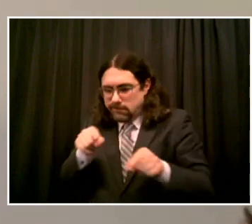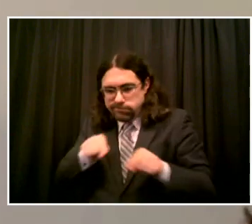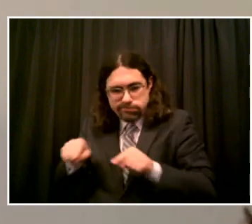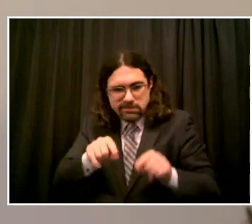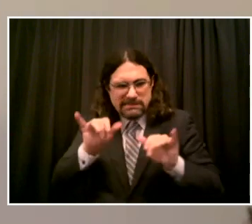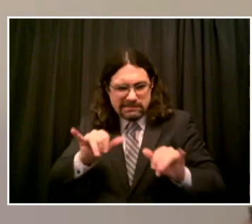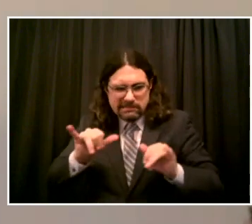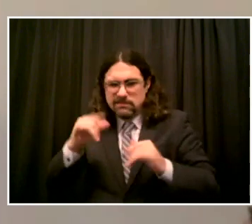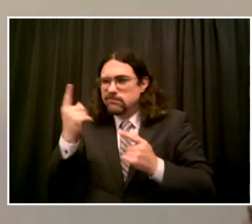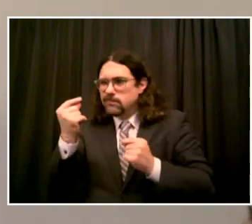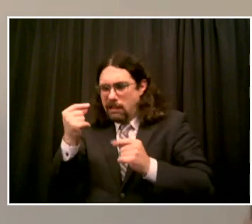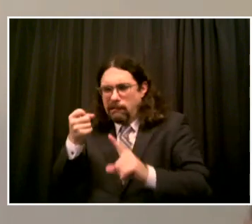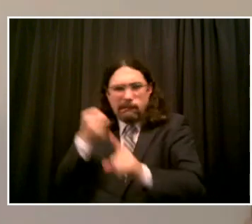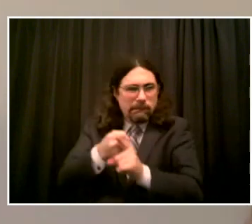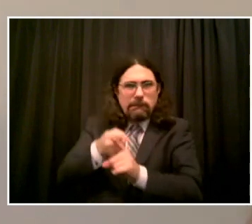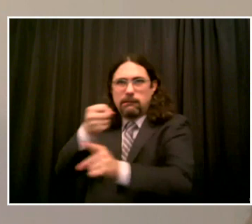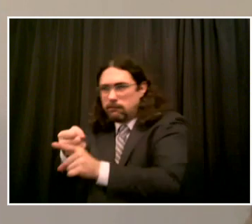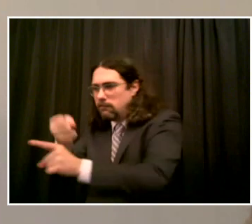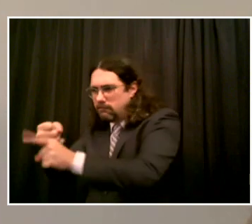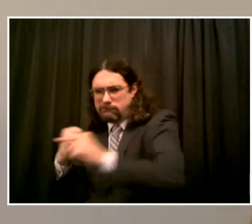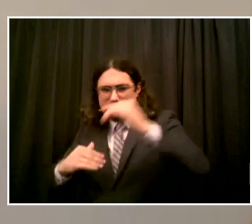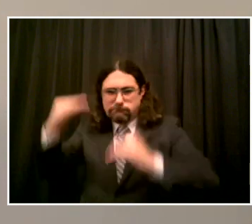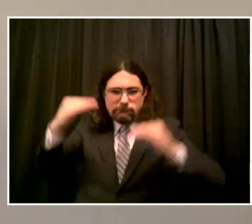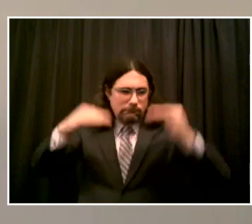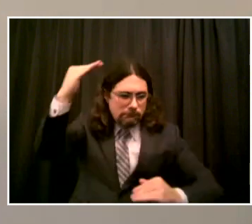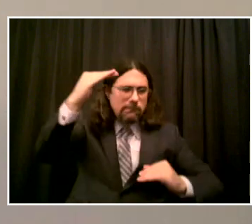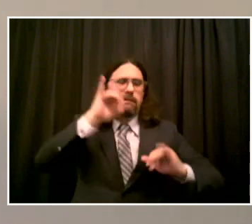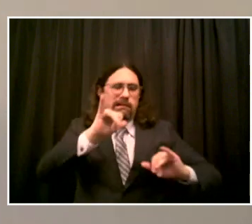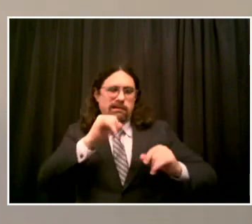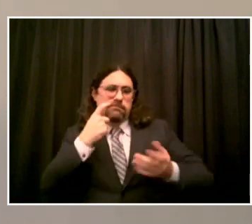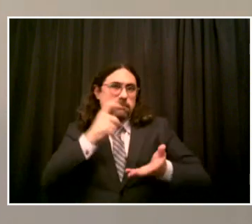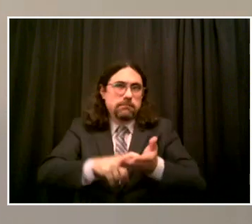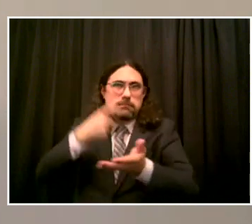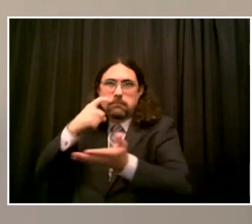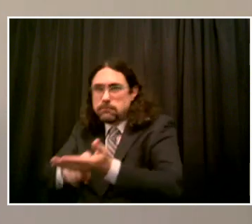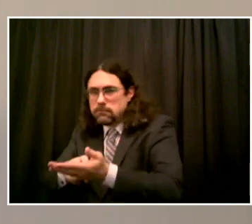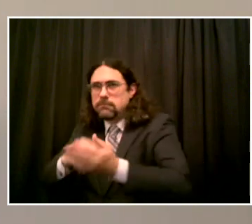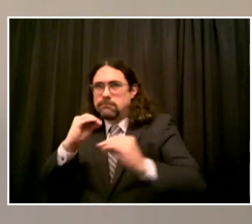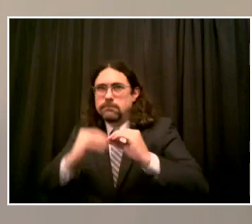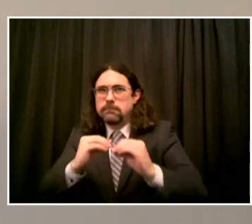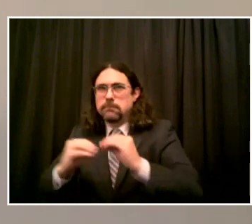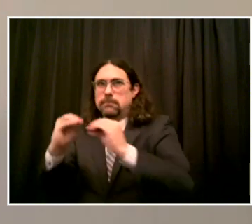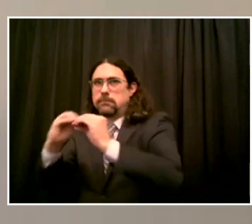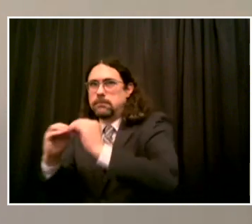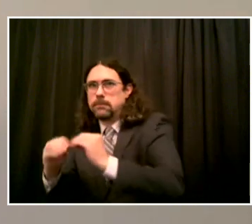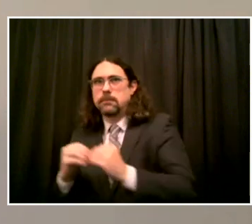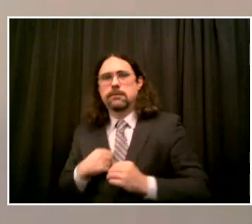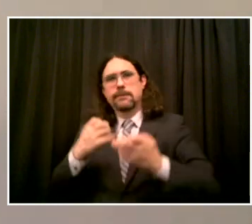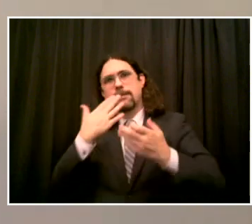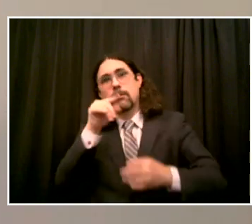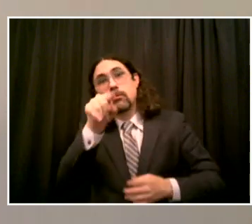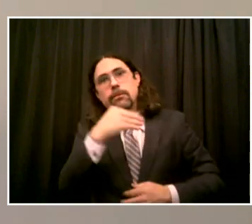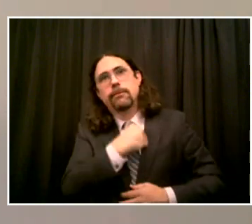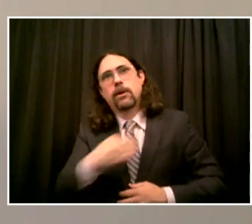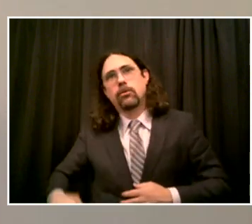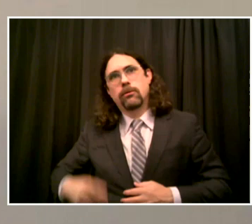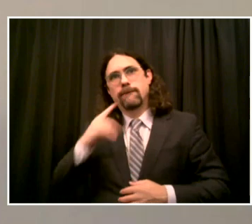COVID HIT US, BUT LIKE SO MANY OTHER QUALITIES WAS MADE WORSE BY THE PANDEMIC.